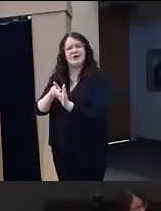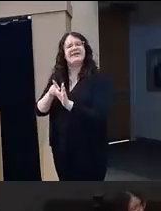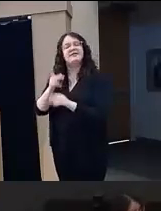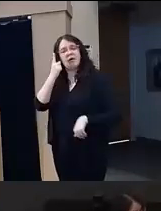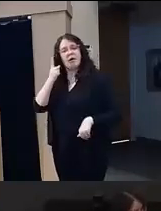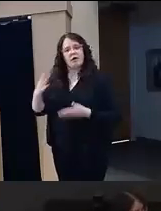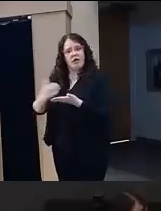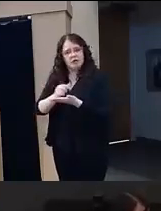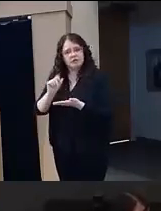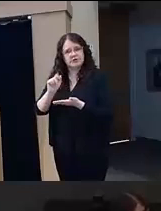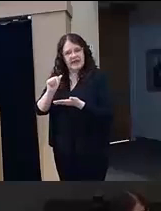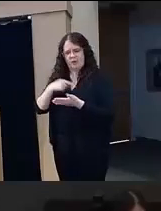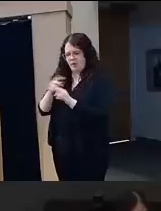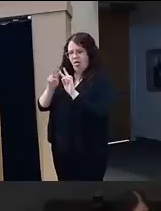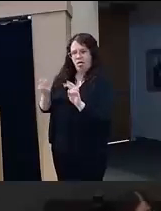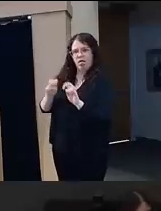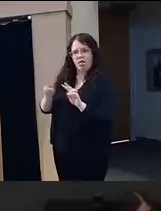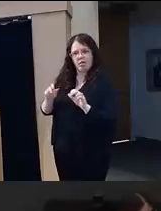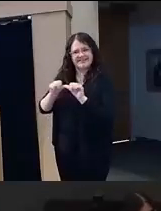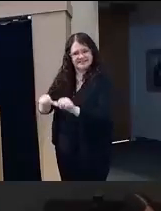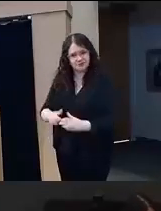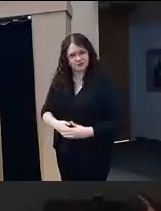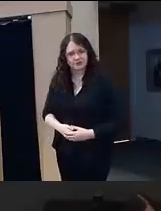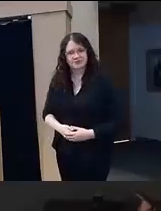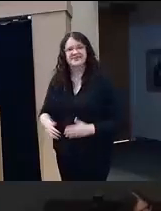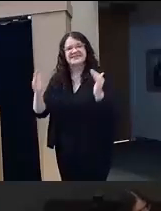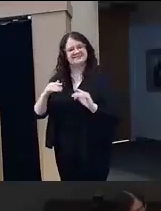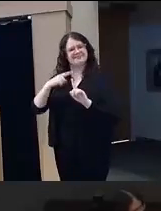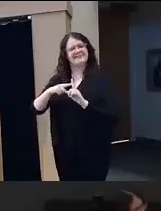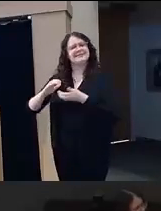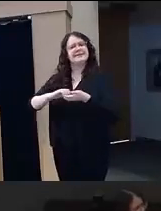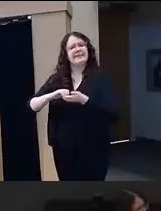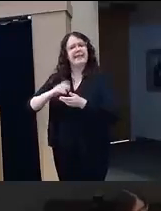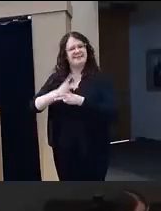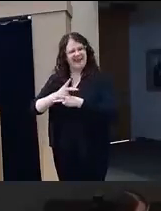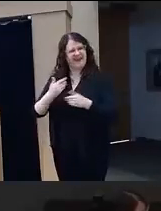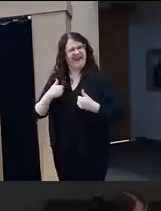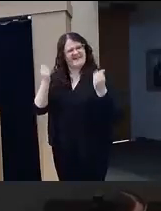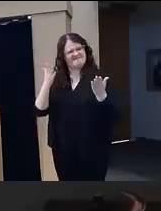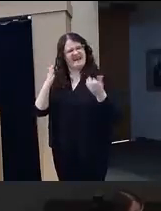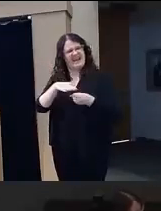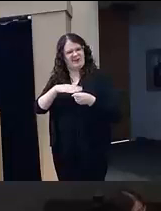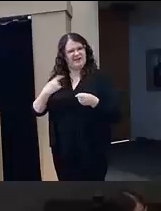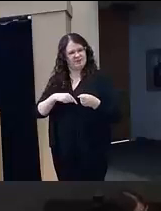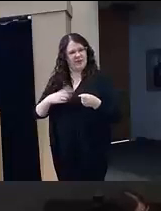in many areas in collaborative care we also need to find a way to integrate research and quality